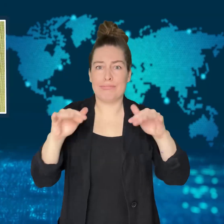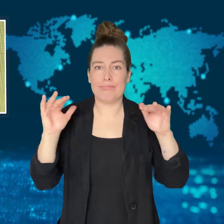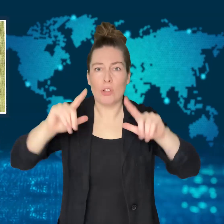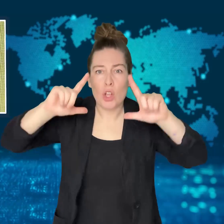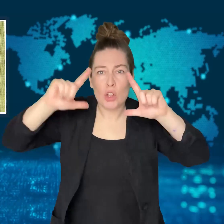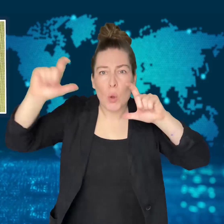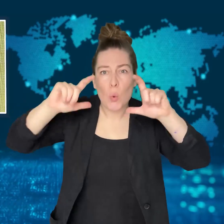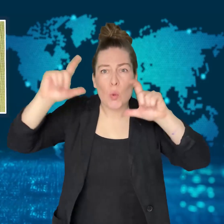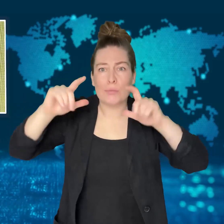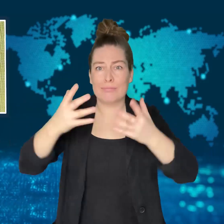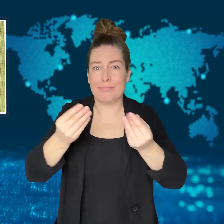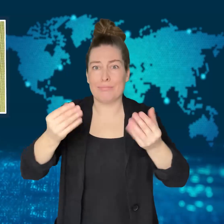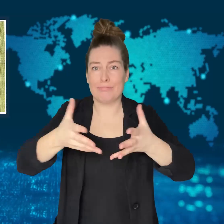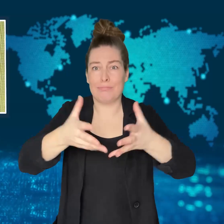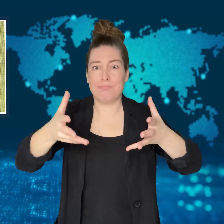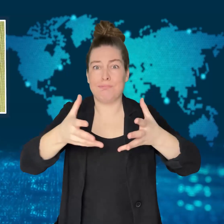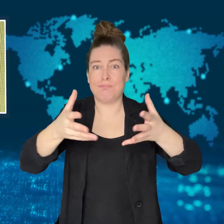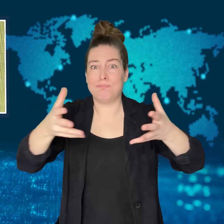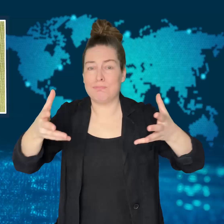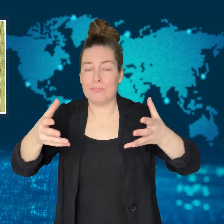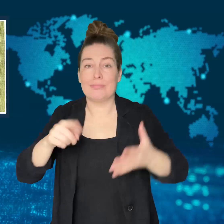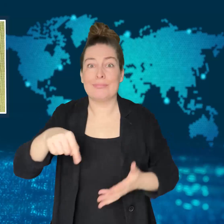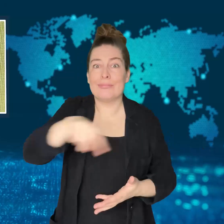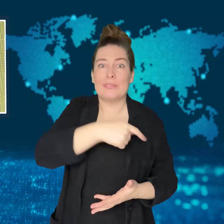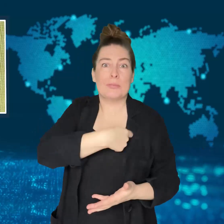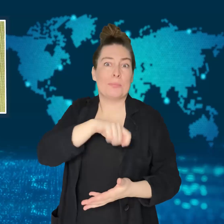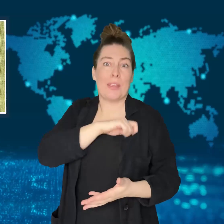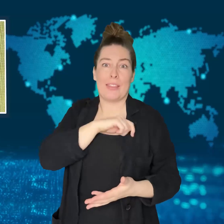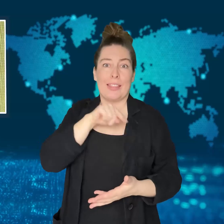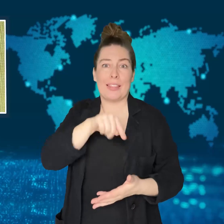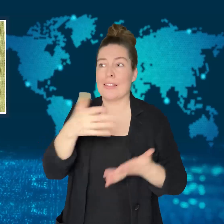as tourism continued to grow